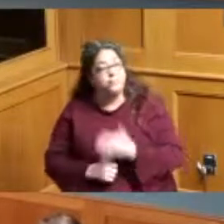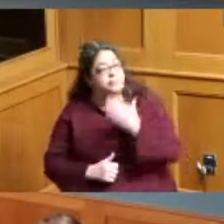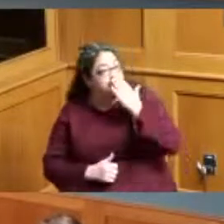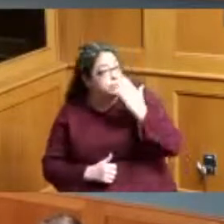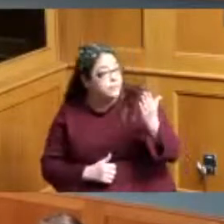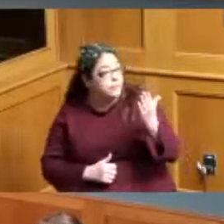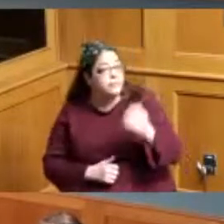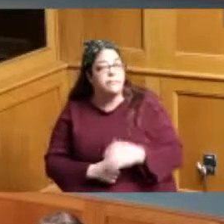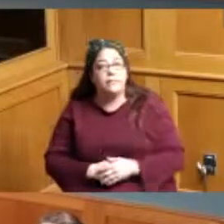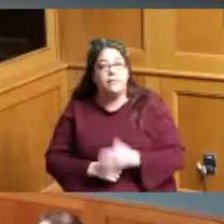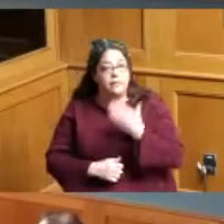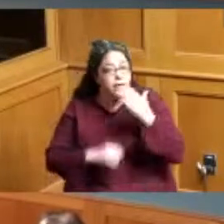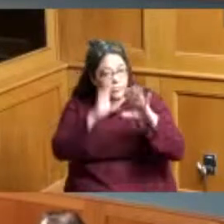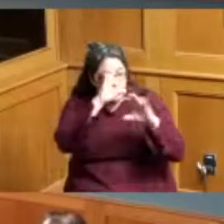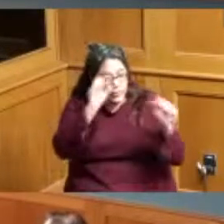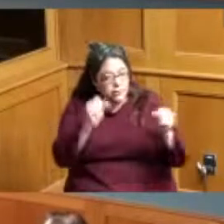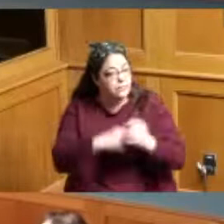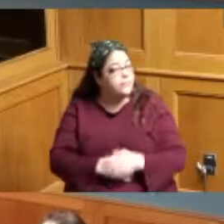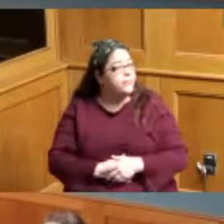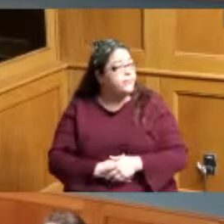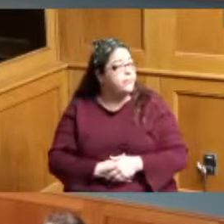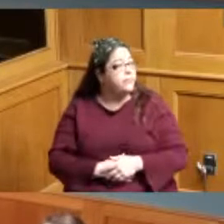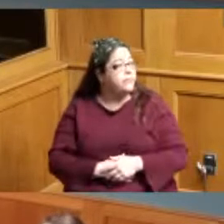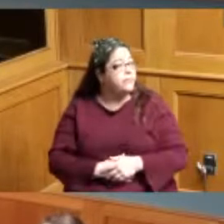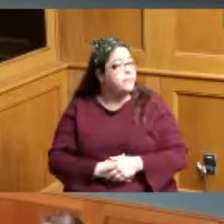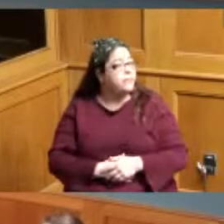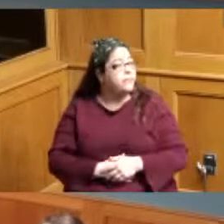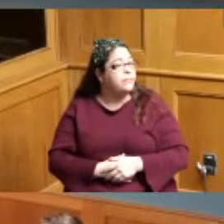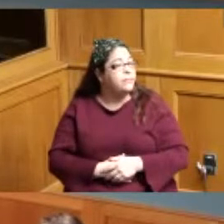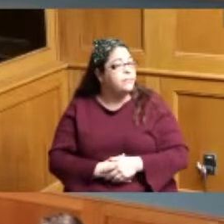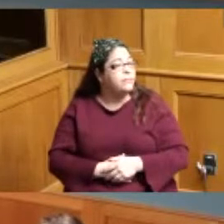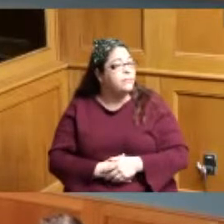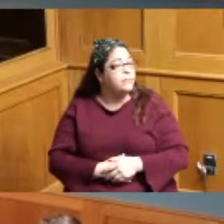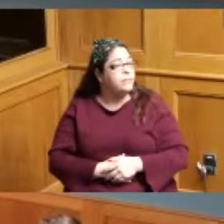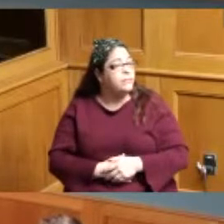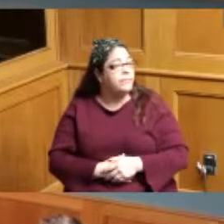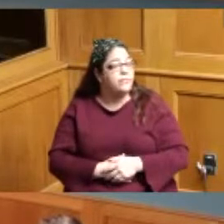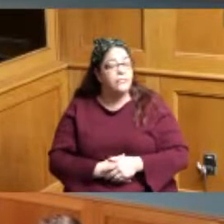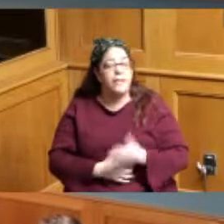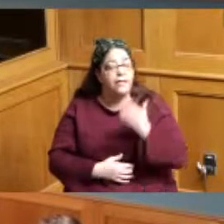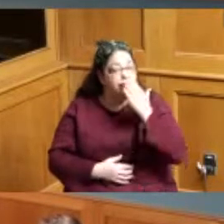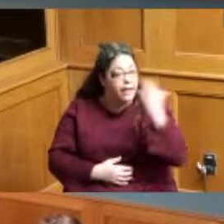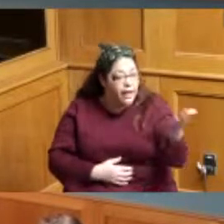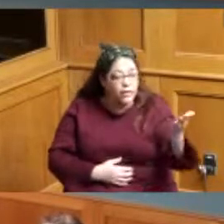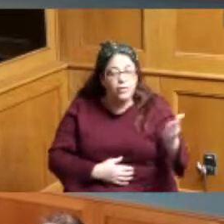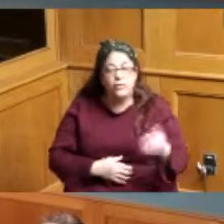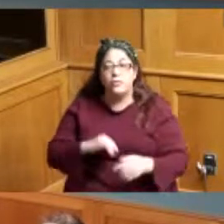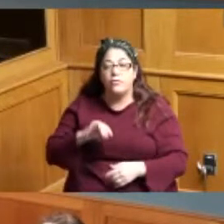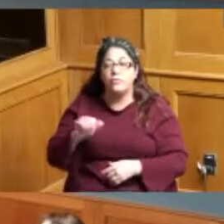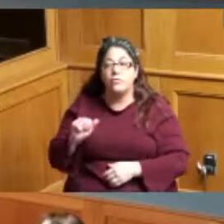thank you Madam President thank you administrator ludo if you don't mind no matter President I